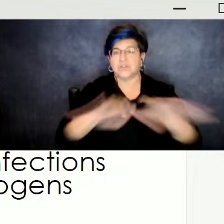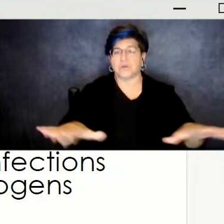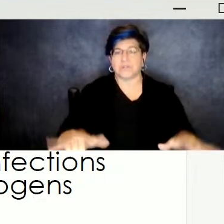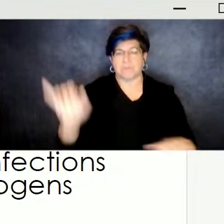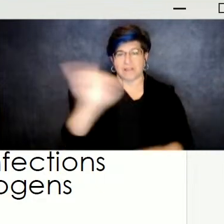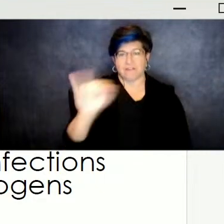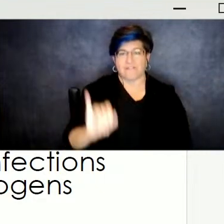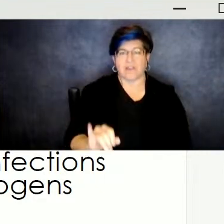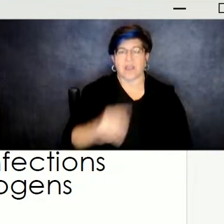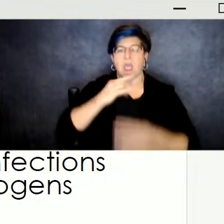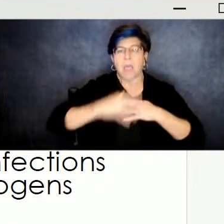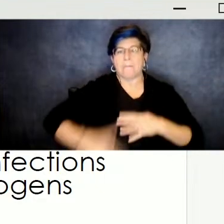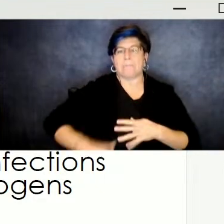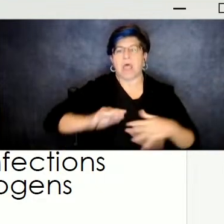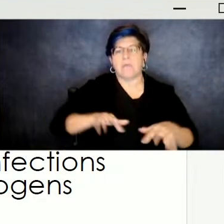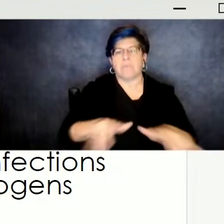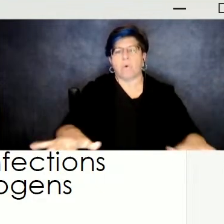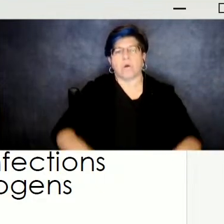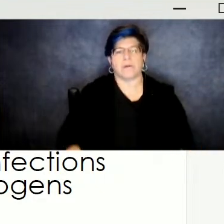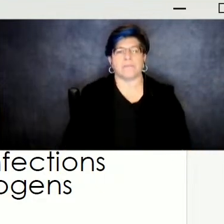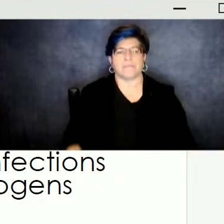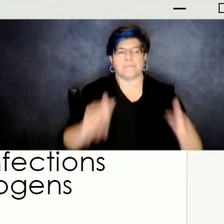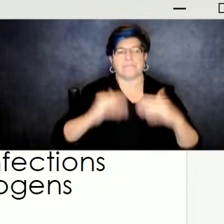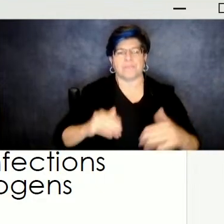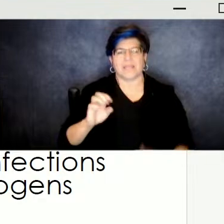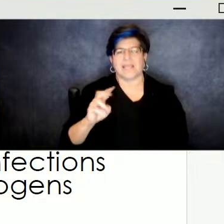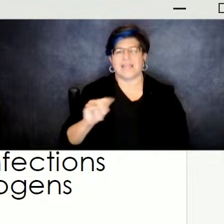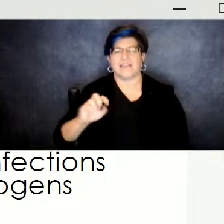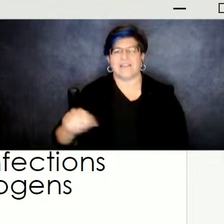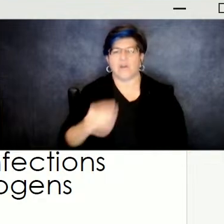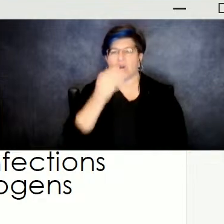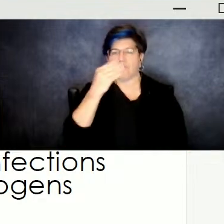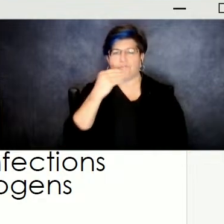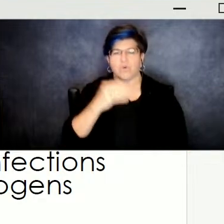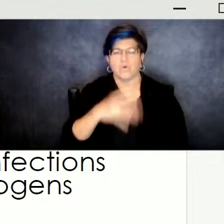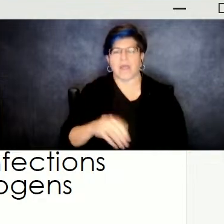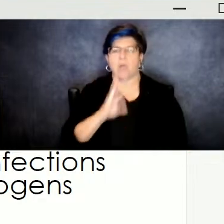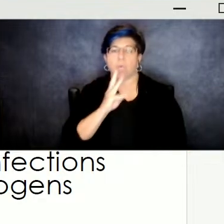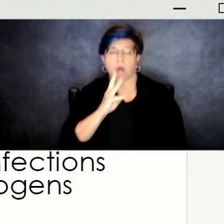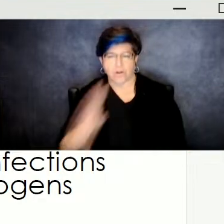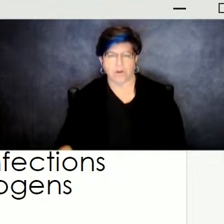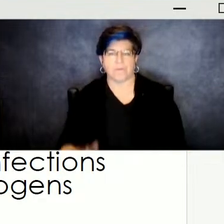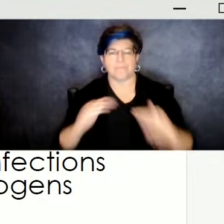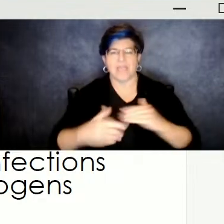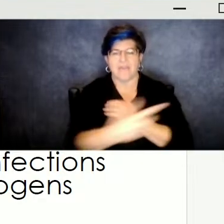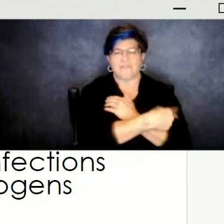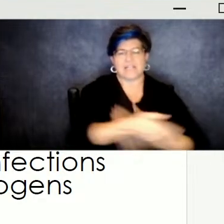SEXUALLY TRANSMITTED INFECTIONS AND BLOOD BORNE PATHOGENS